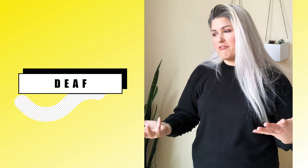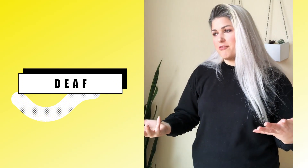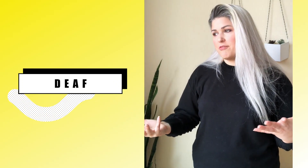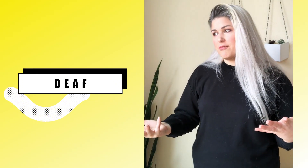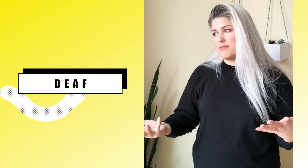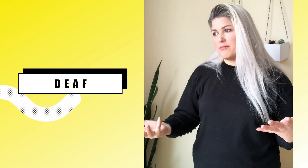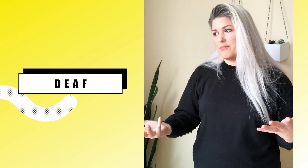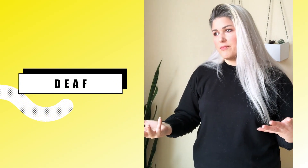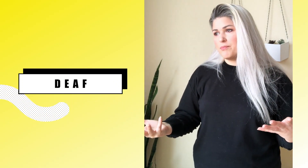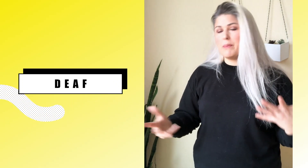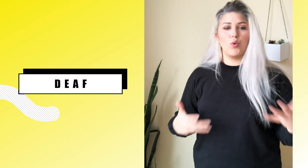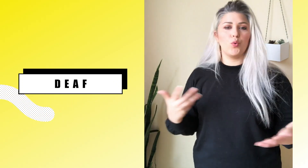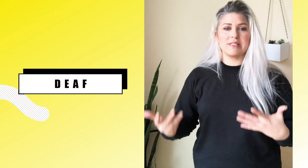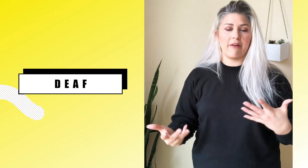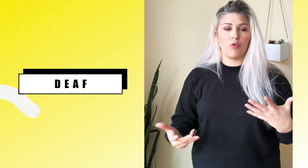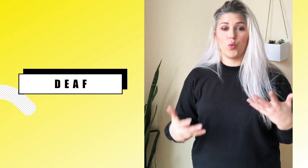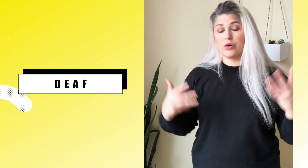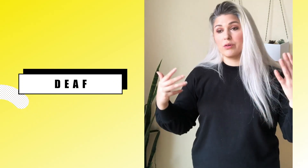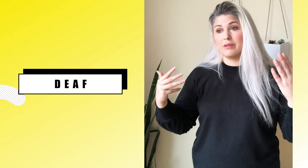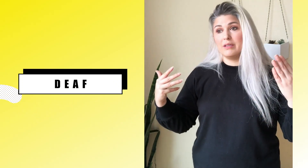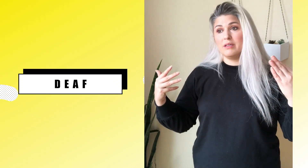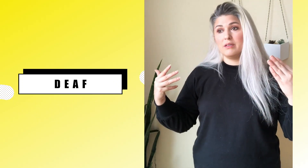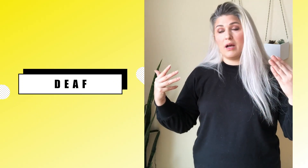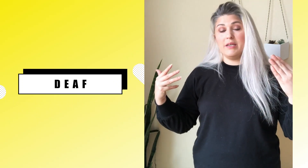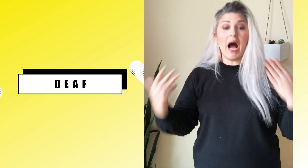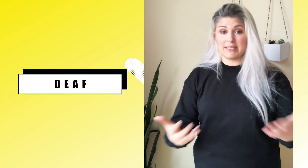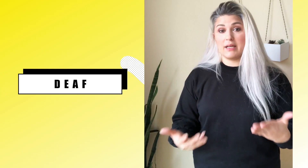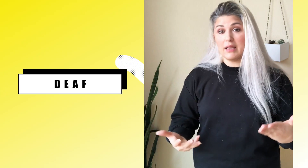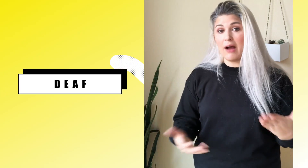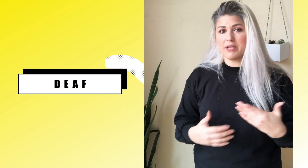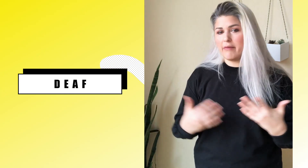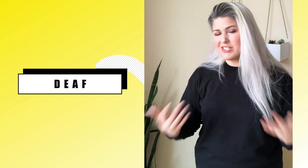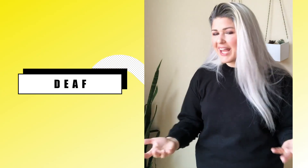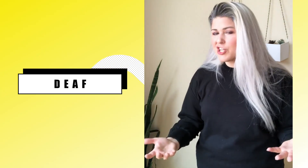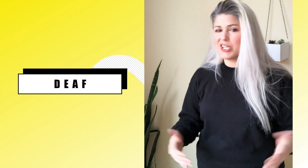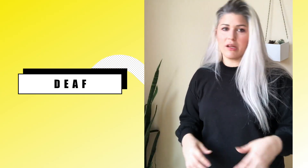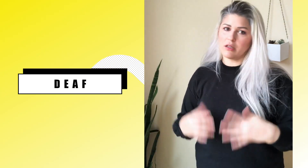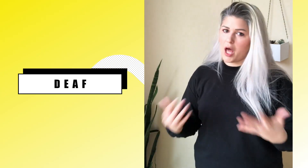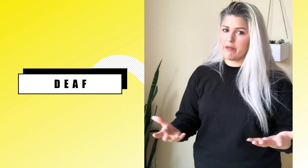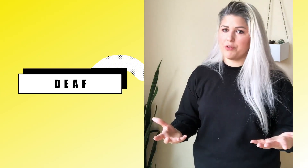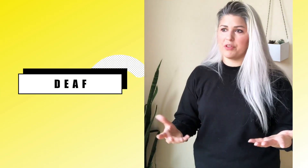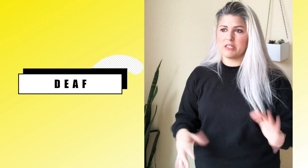deaf people who were deaf were uh, not allowed to have education and a lot of other things.